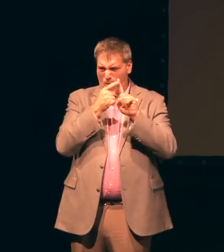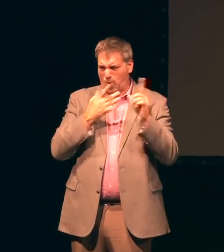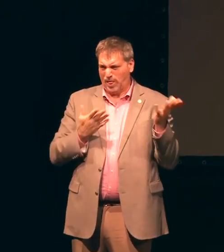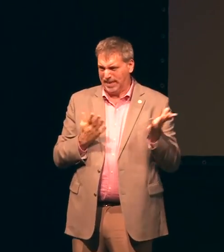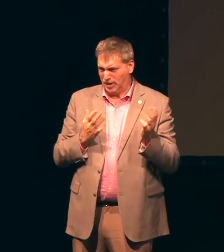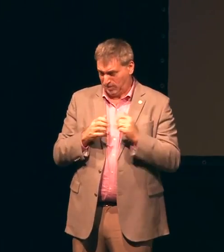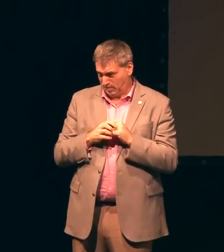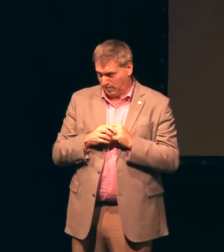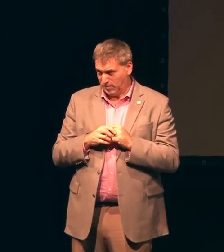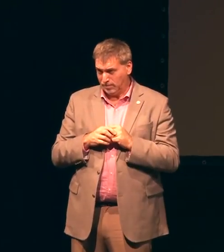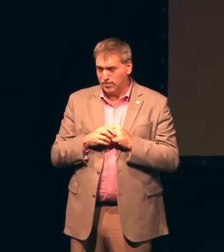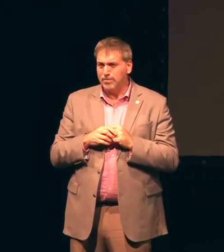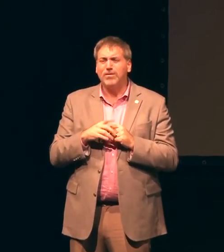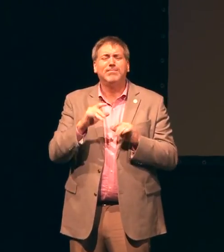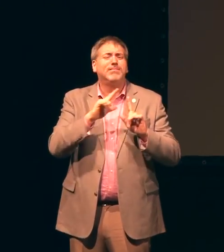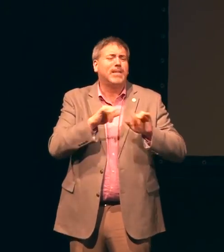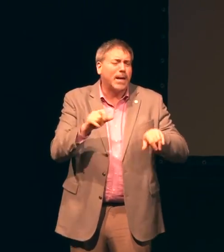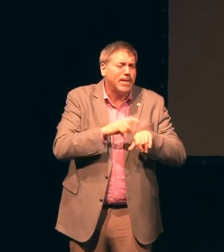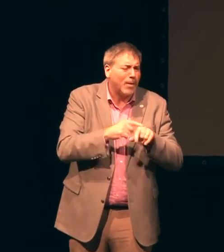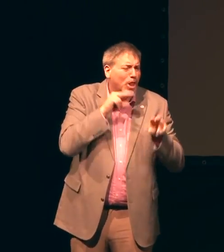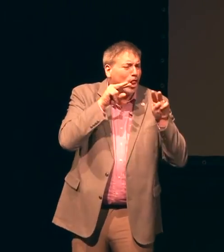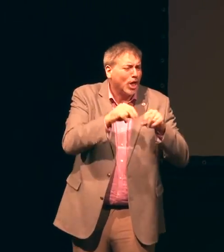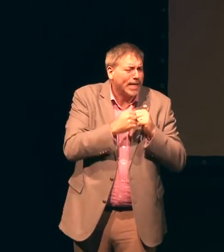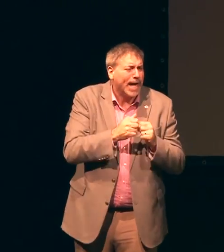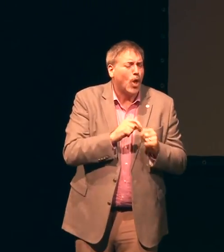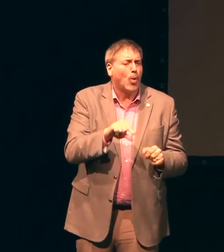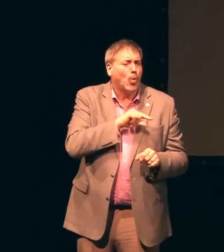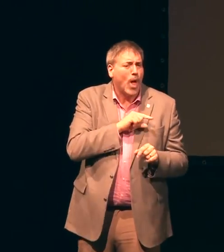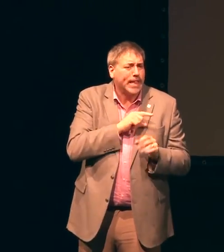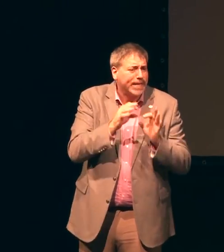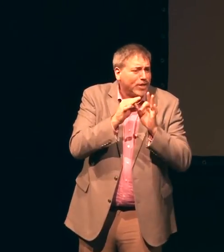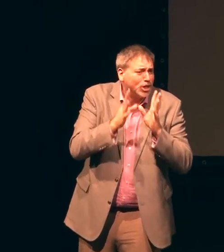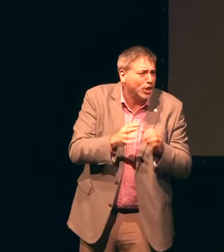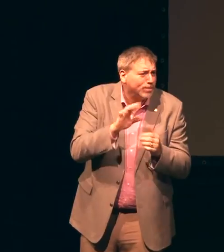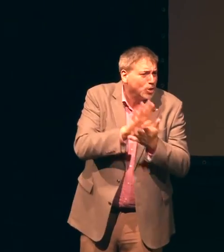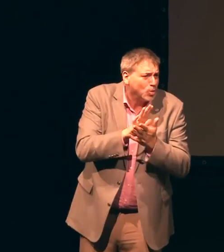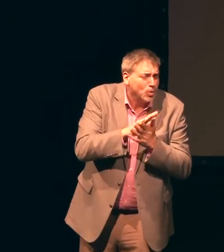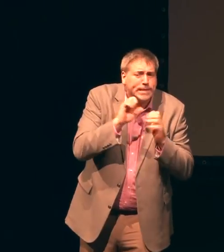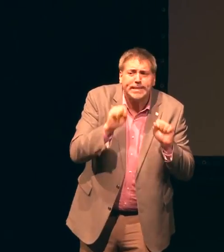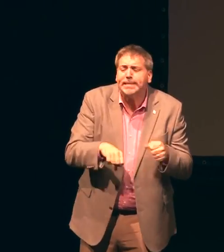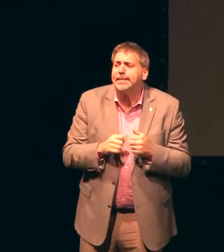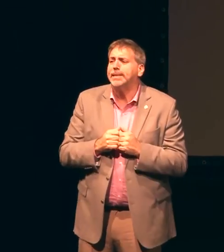access as everyone else. And at the same time, looking at qualified interpreters in